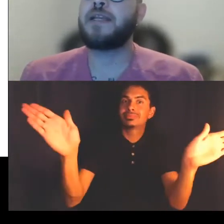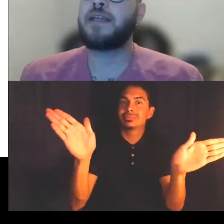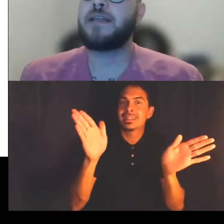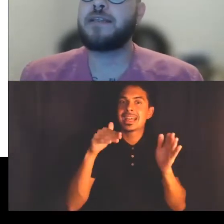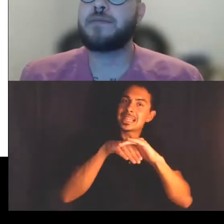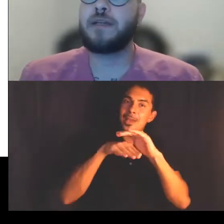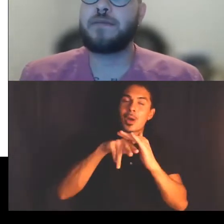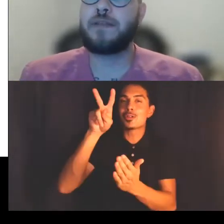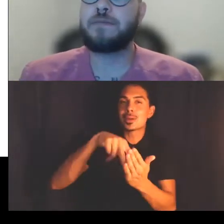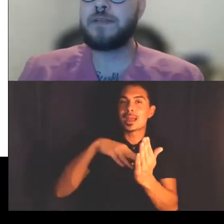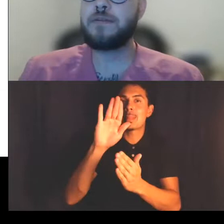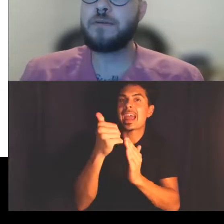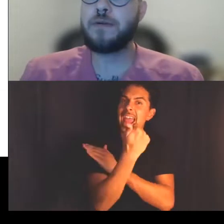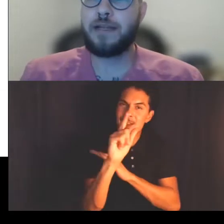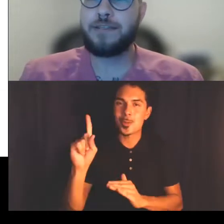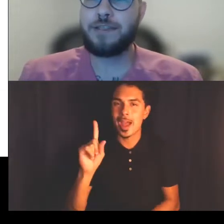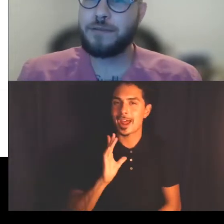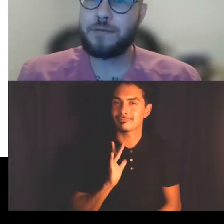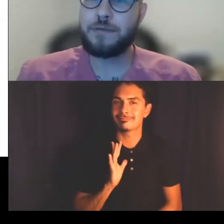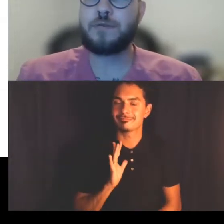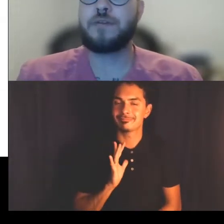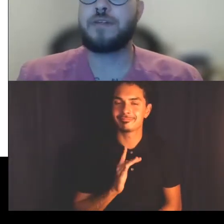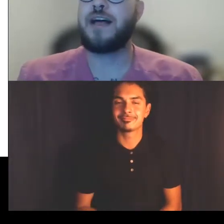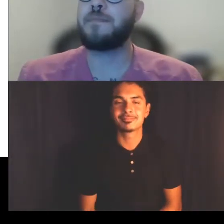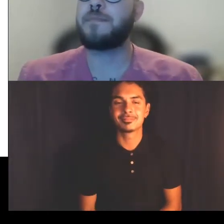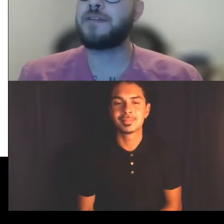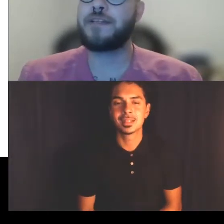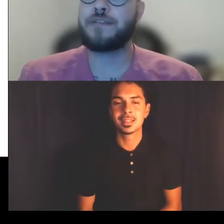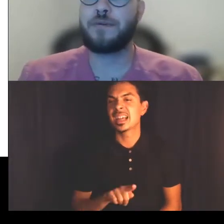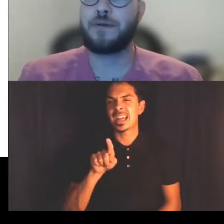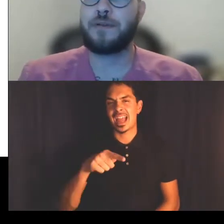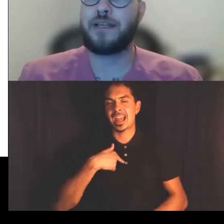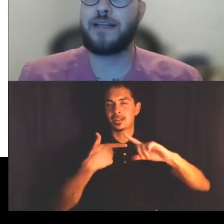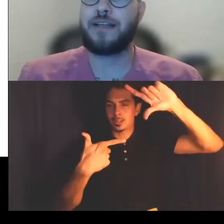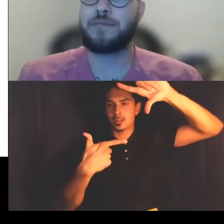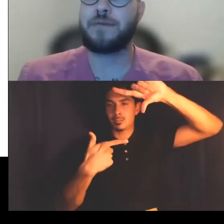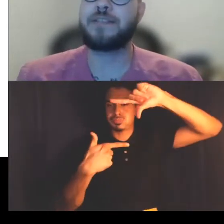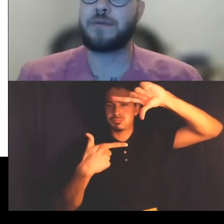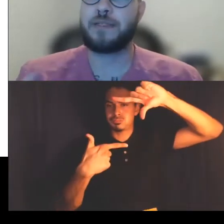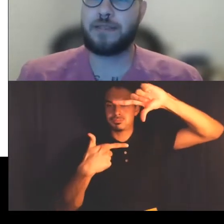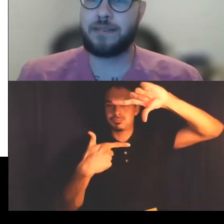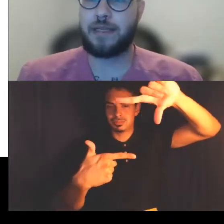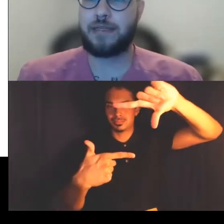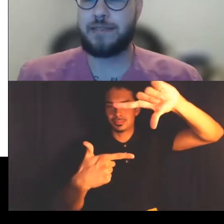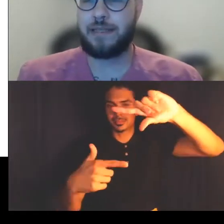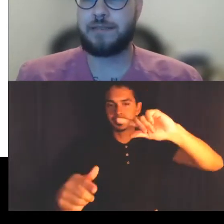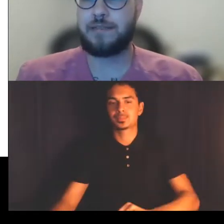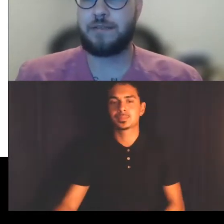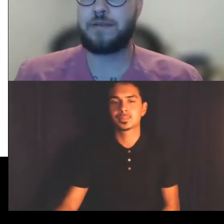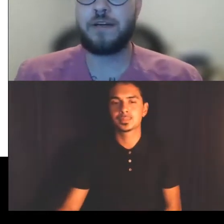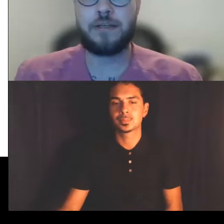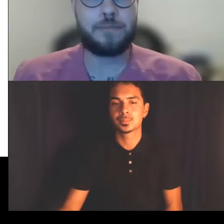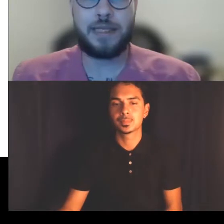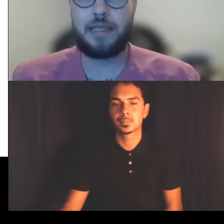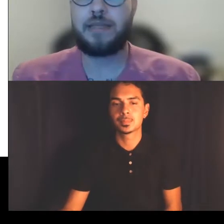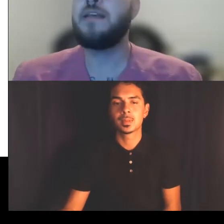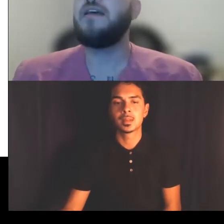but it is one of the few gender-neutral birth control resources that exist, so there aren't many.